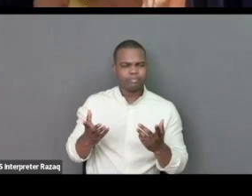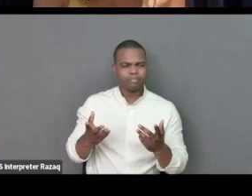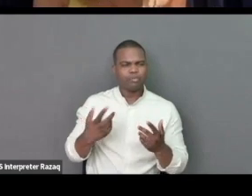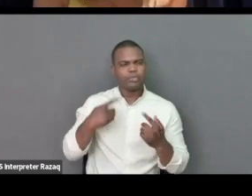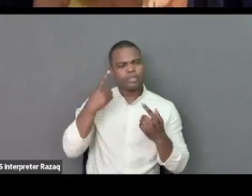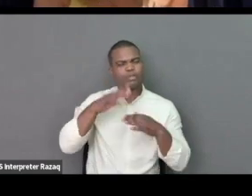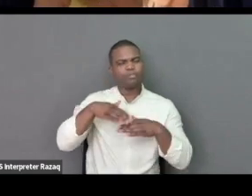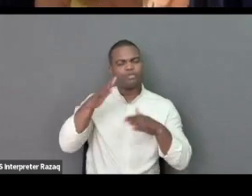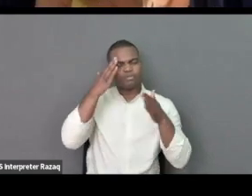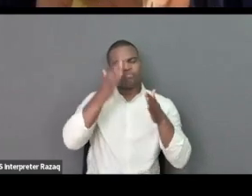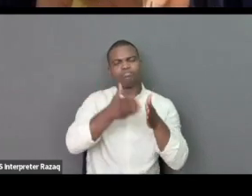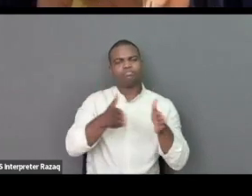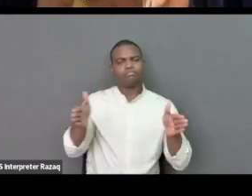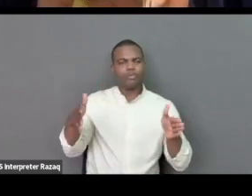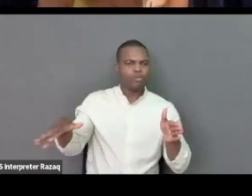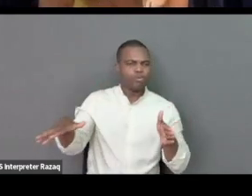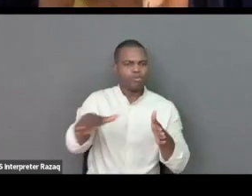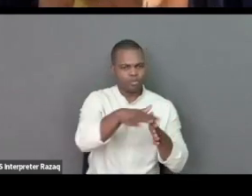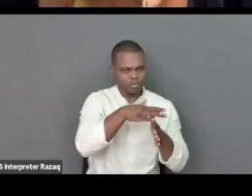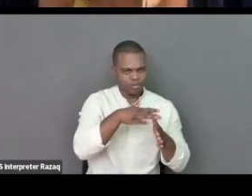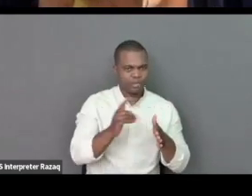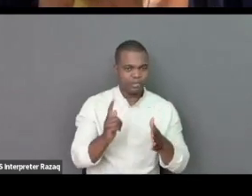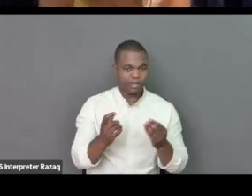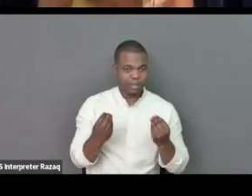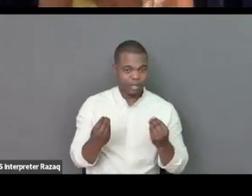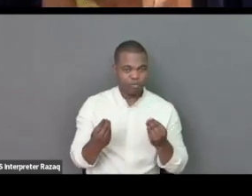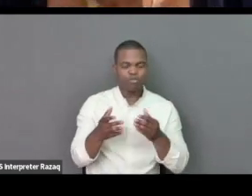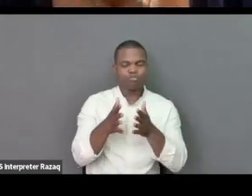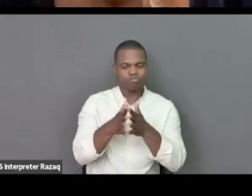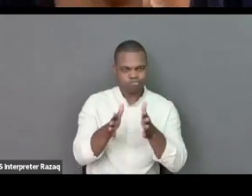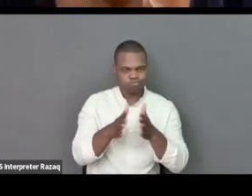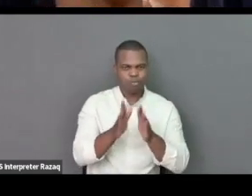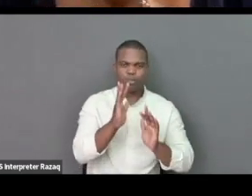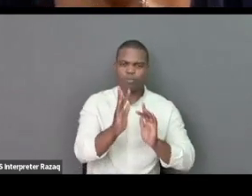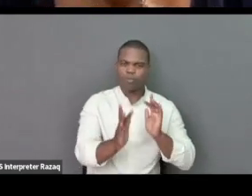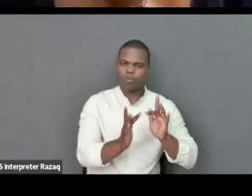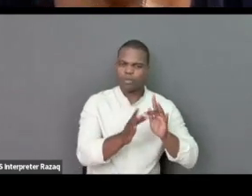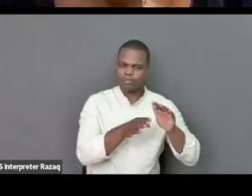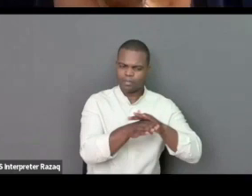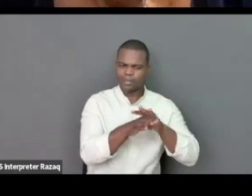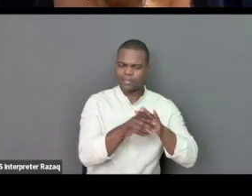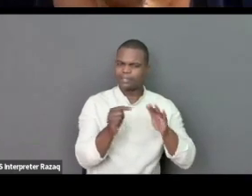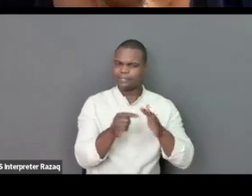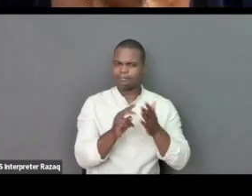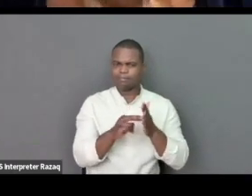to understand what feedback is, how it can be used and use